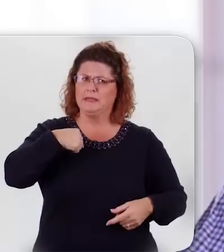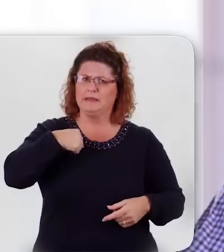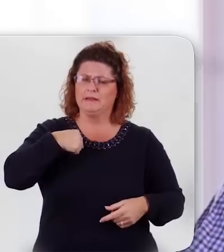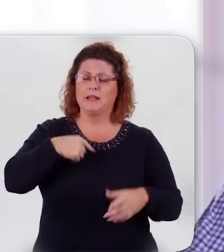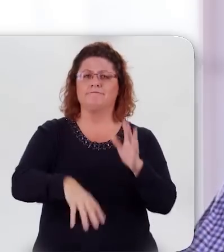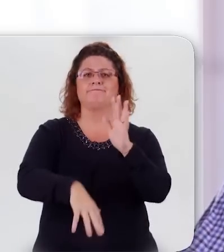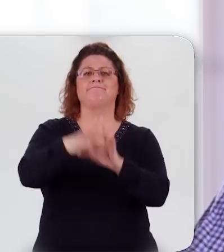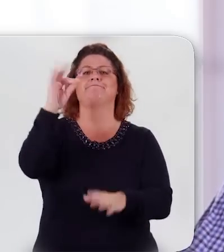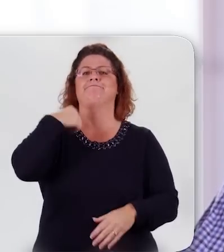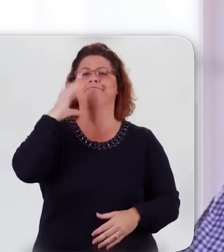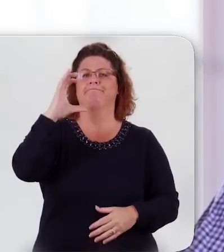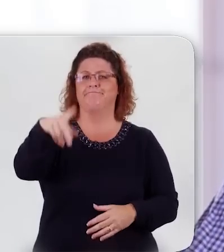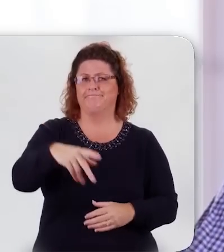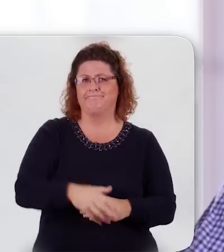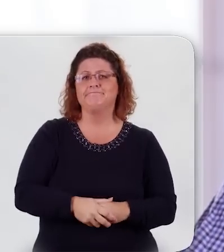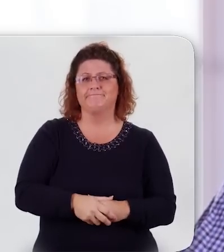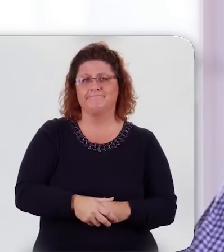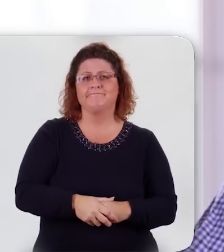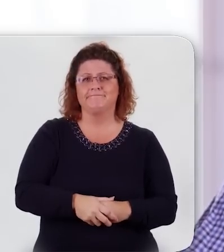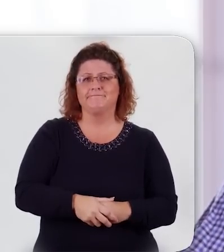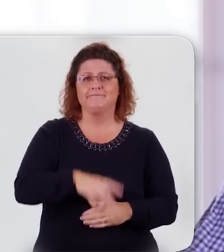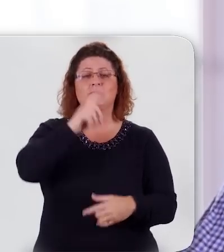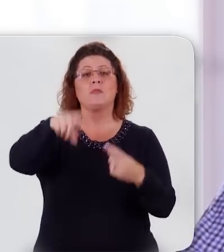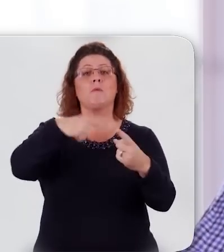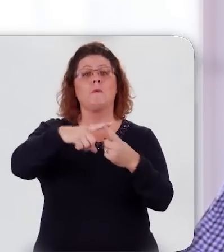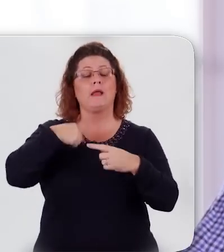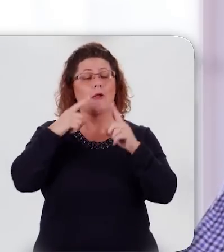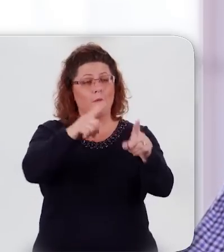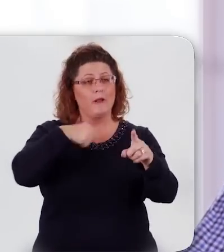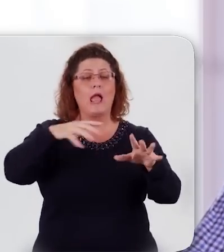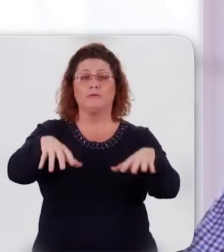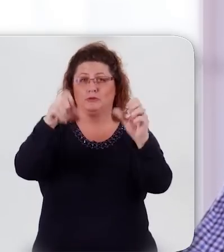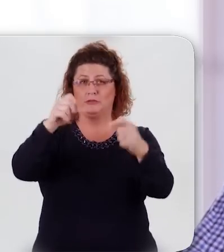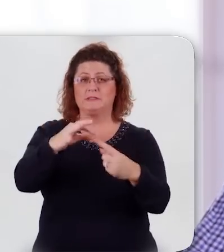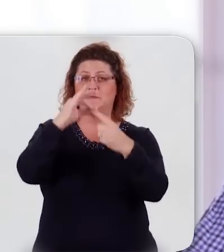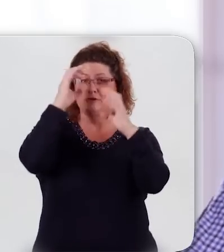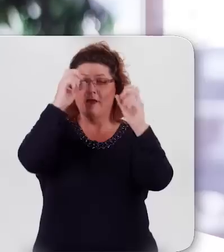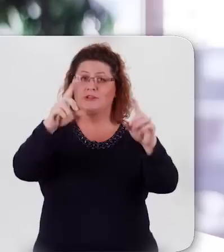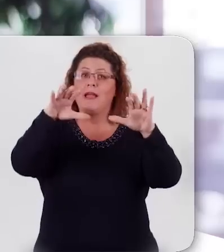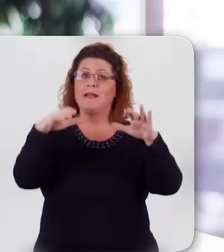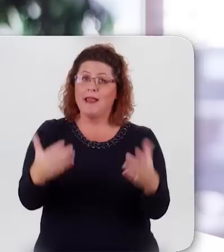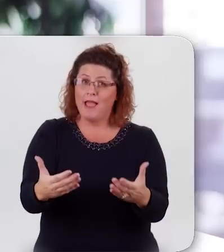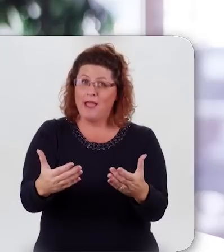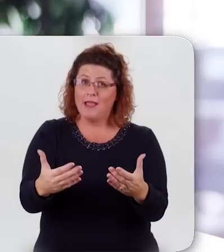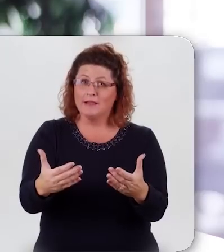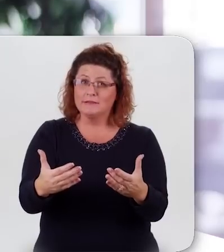In high school, I took special ed classes, and they were trying